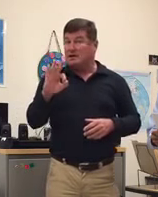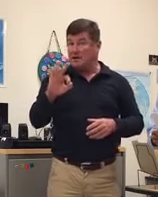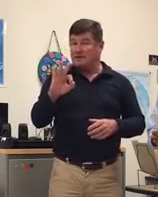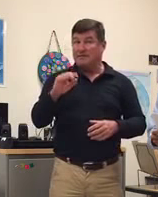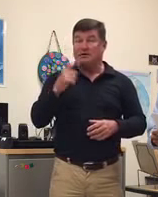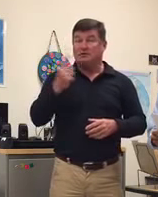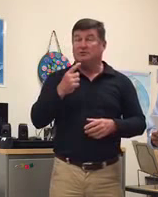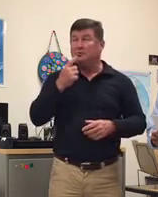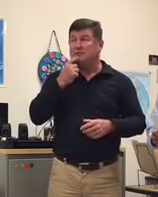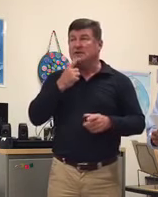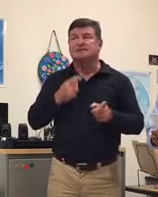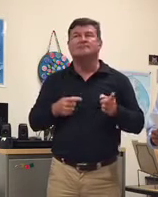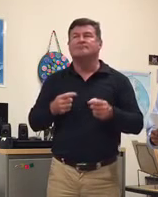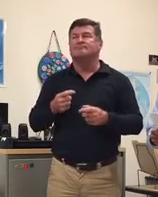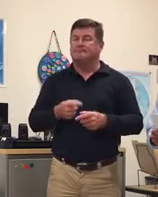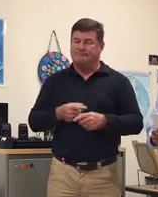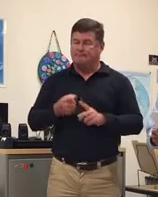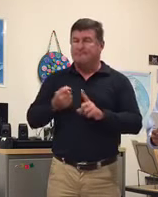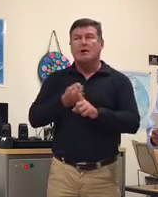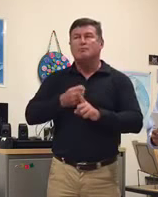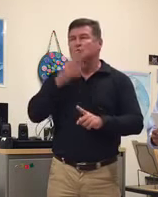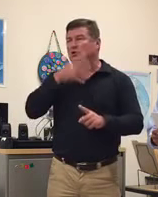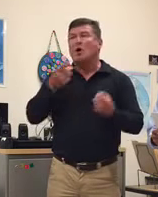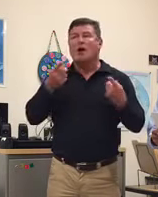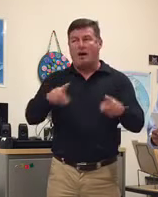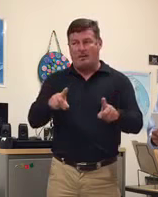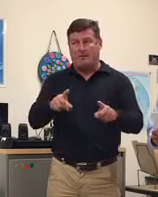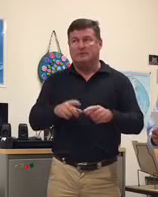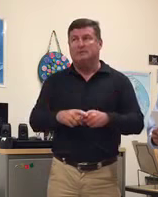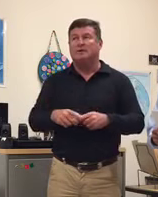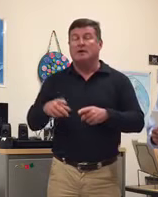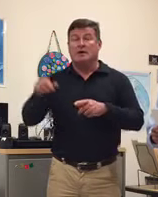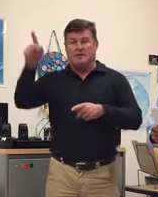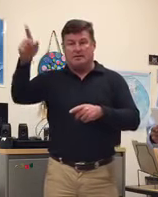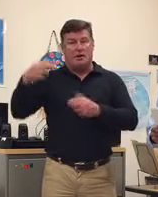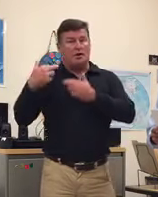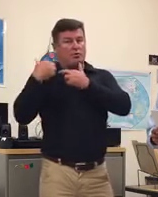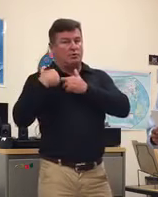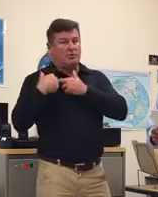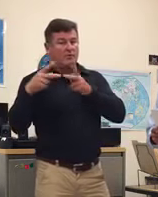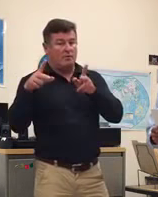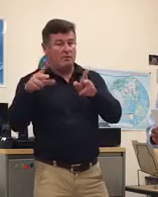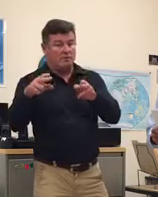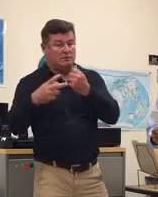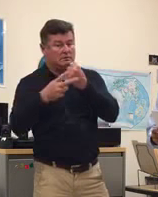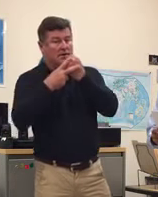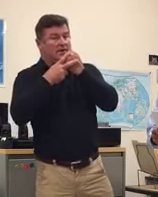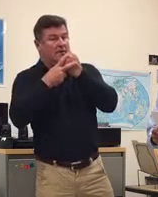that tape must be further kept and retained until all reviews have occurred and